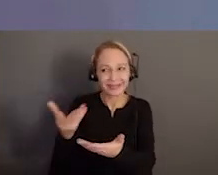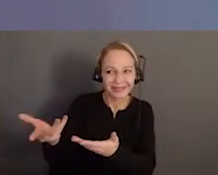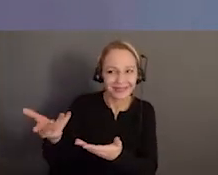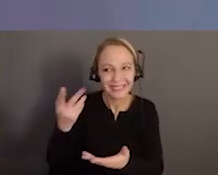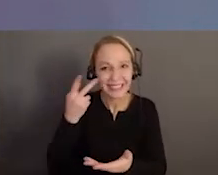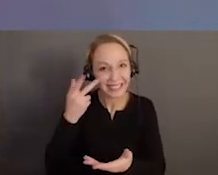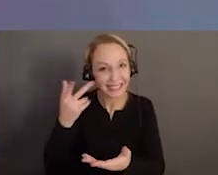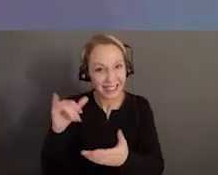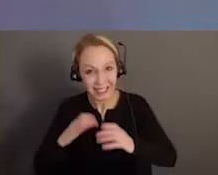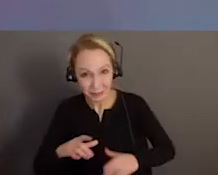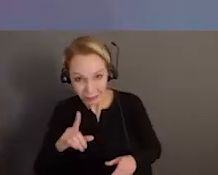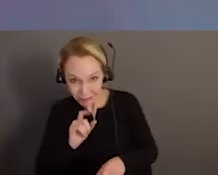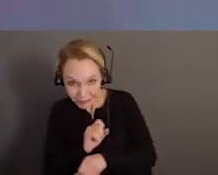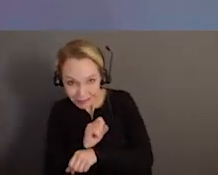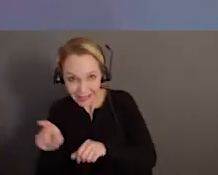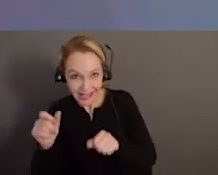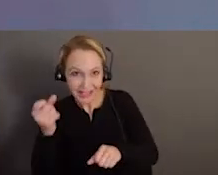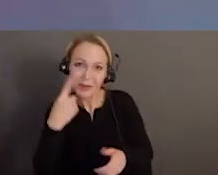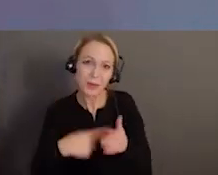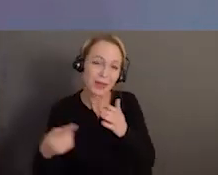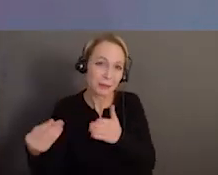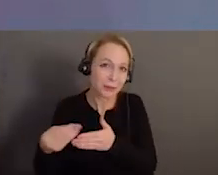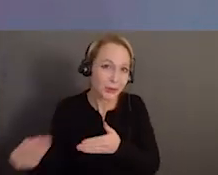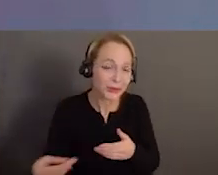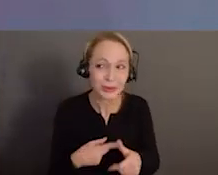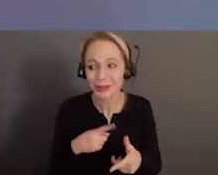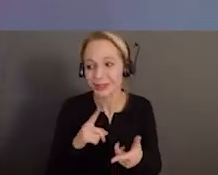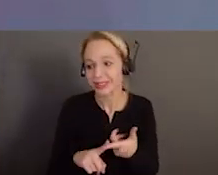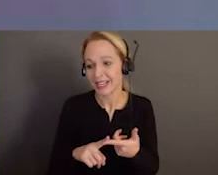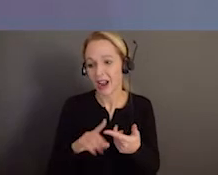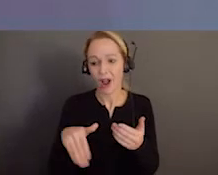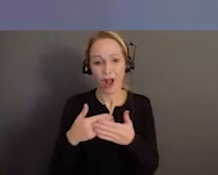PURCHASED AND THE TERMS AND CONDITIONS OF WHAT THEY HAVE PURCHASED.